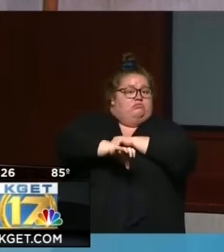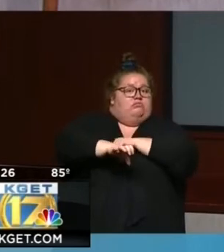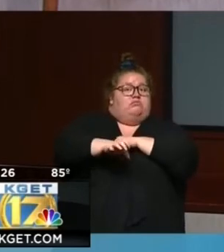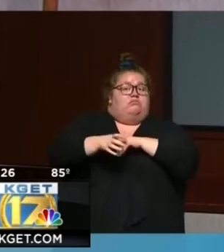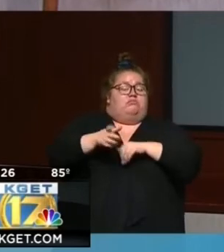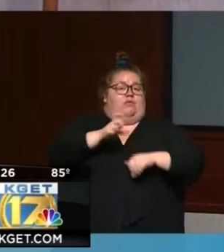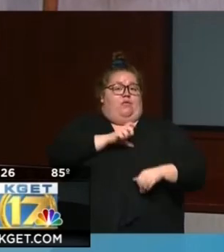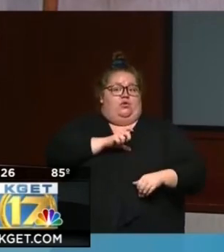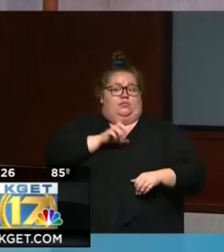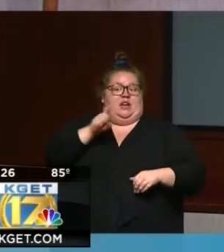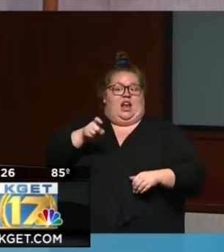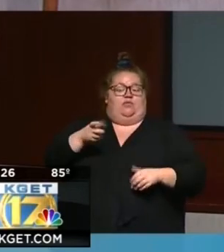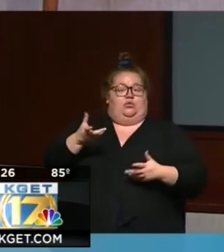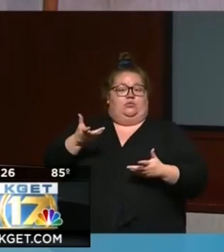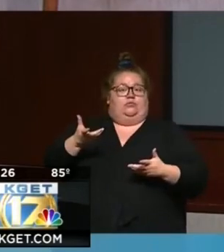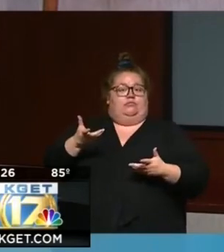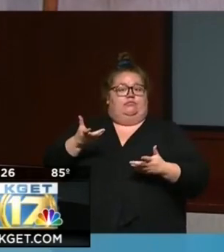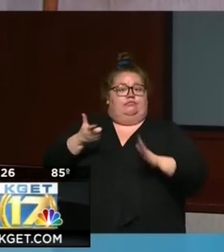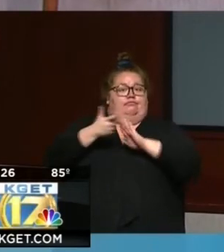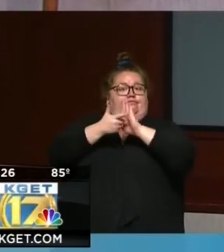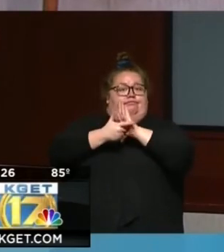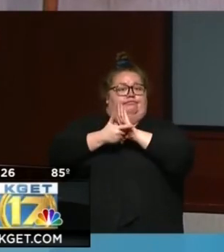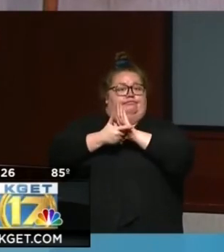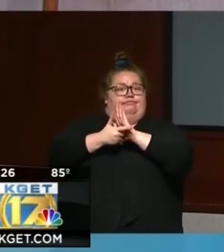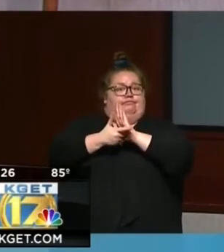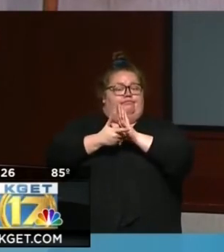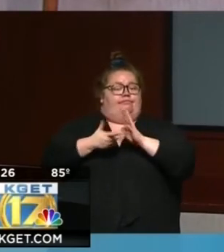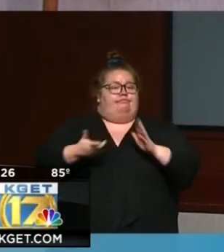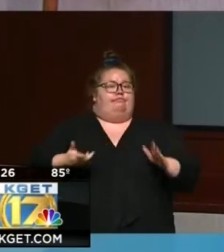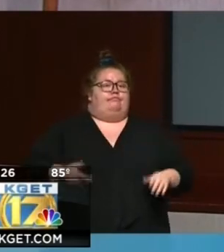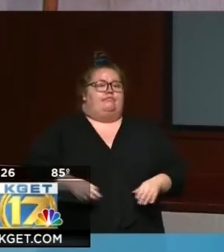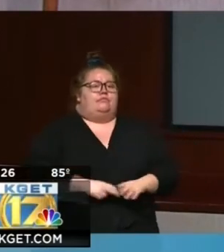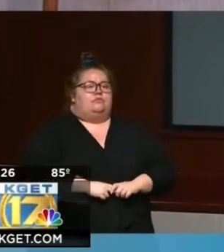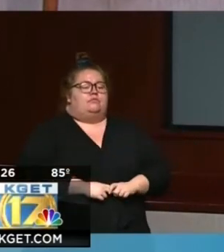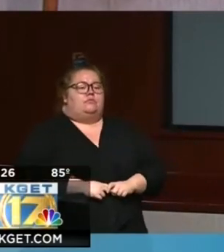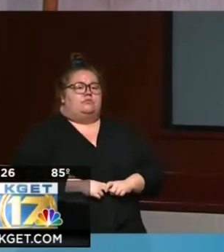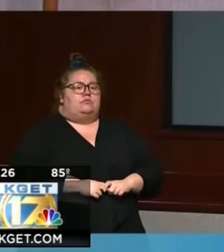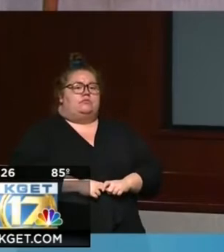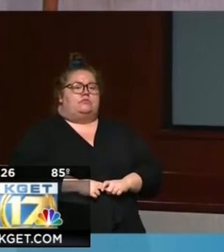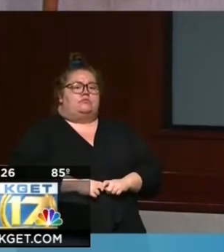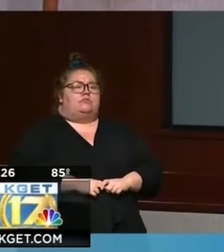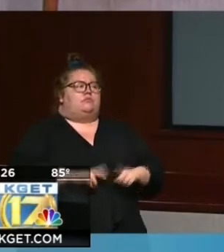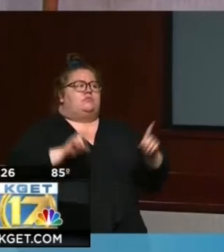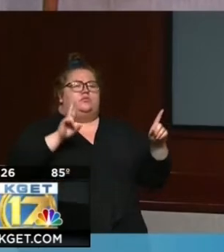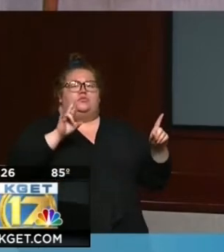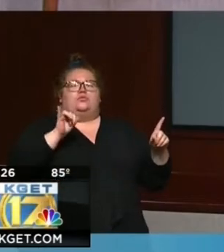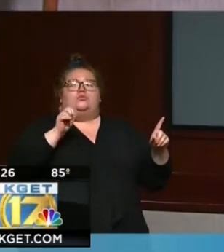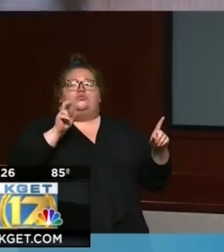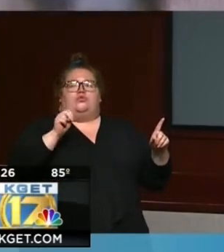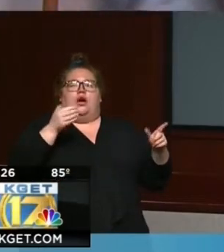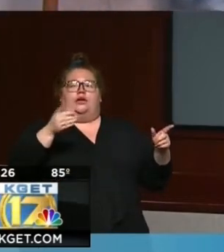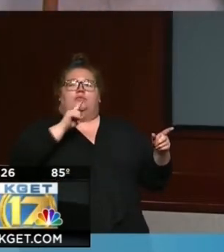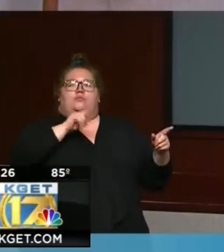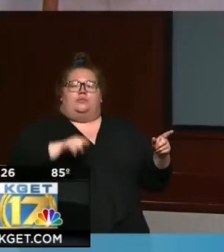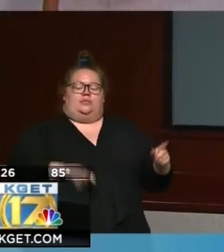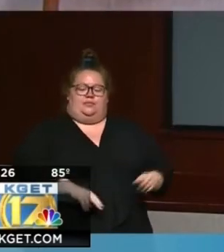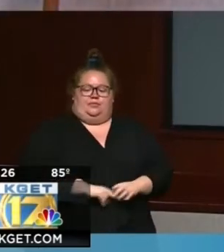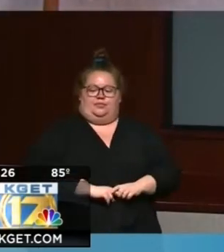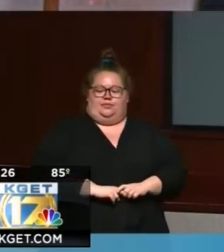THING HAPPENING WITH THE WEARING OF THE MASKS WHERE THERE WILL BE SOME KIND OF LAW ENFORCEMENT INVOLVEMENT IN ORDER TO GET PEOPLE TO WEAR